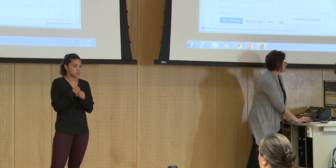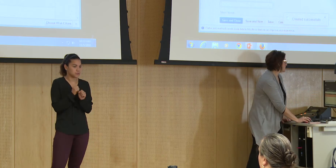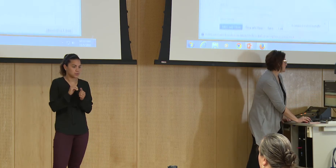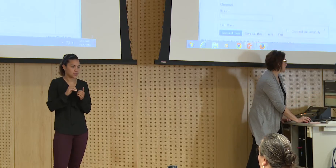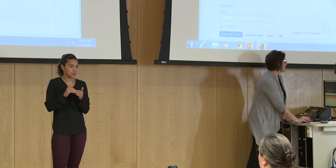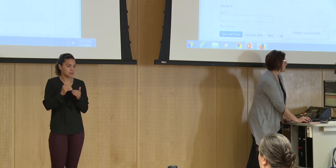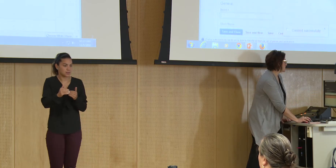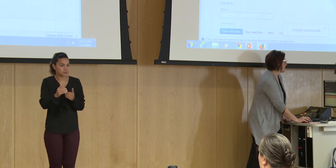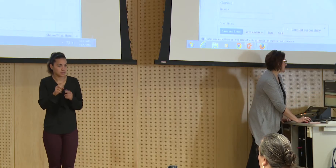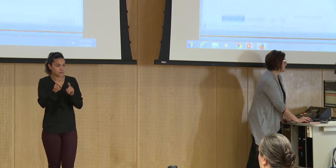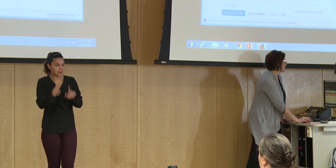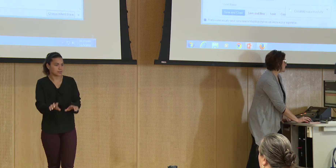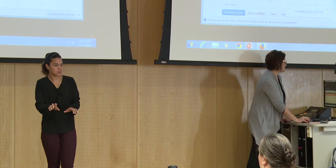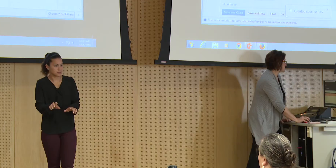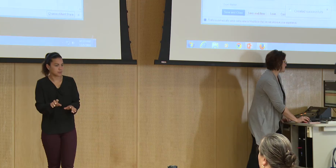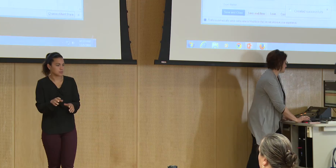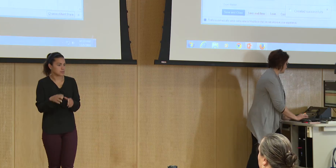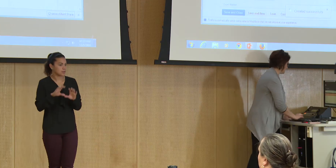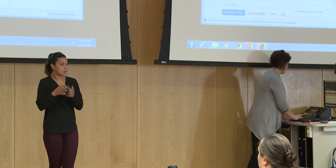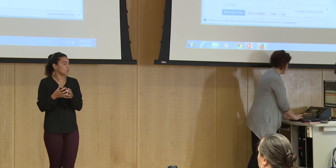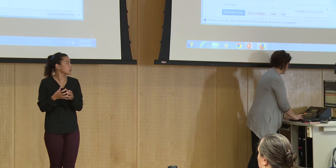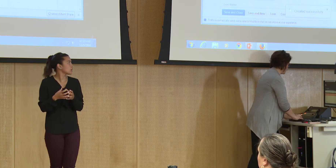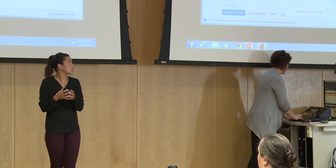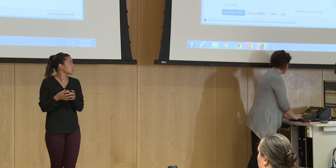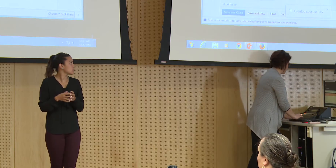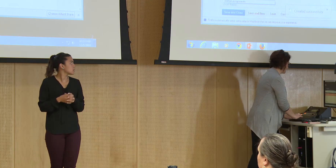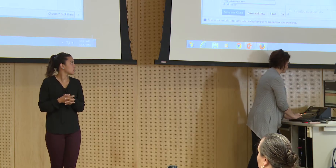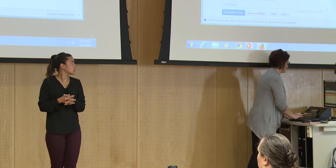which is "tests."